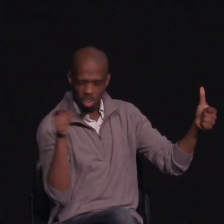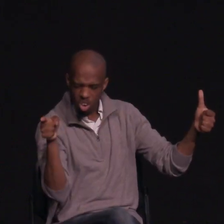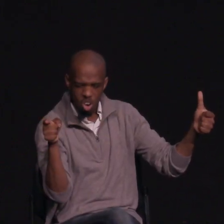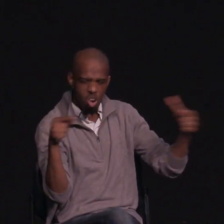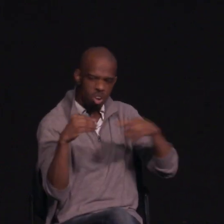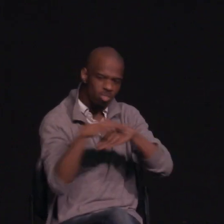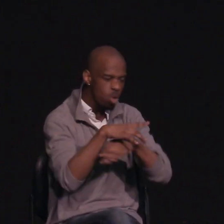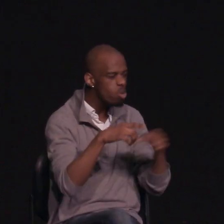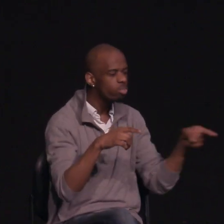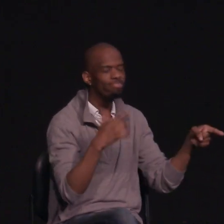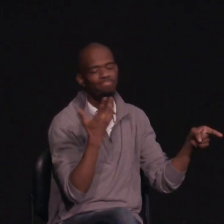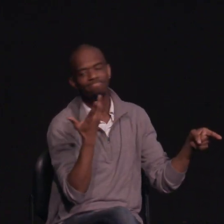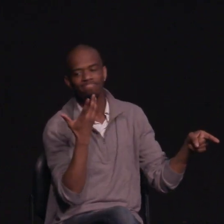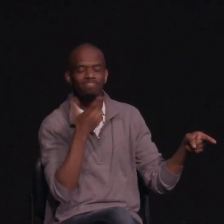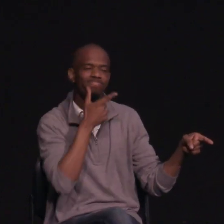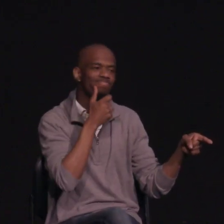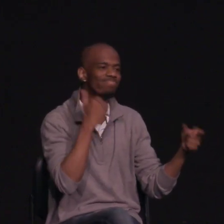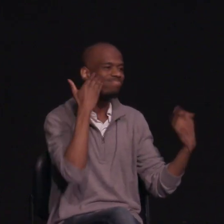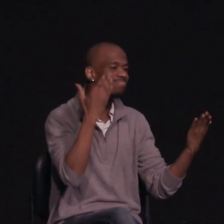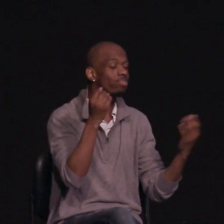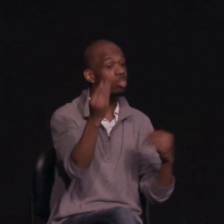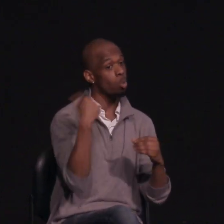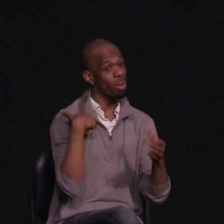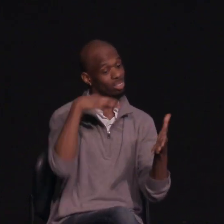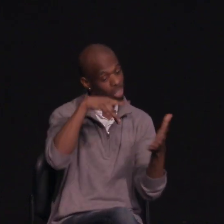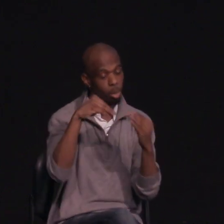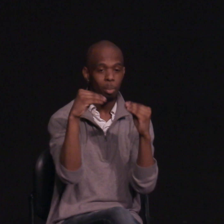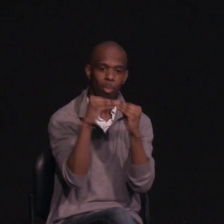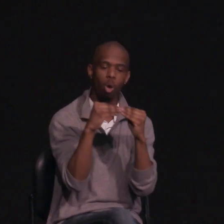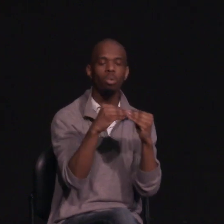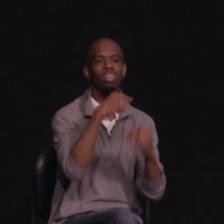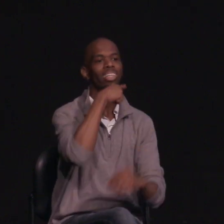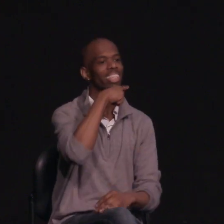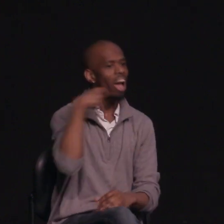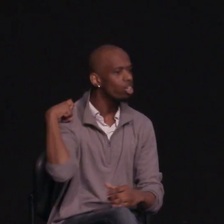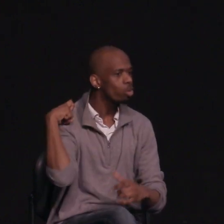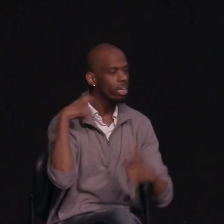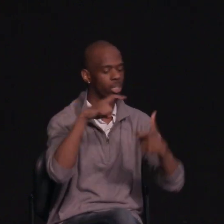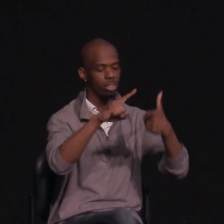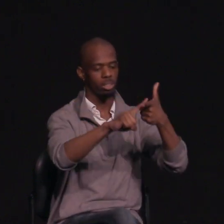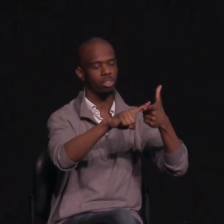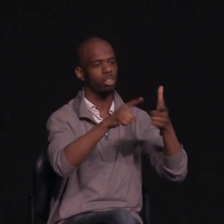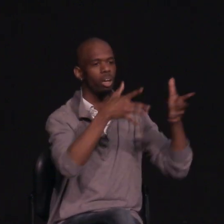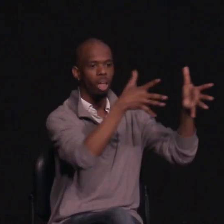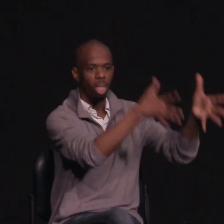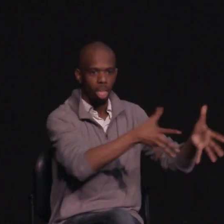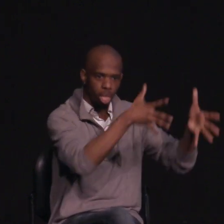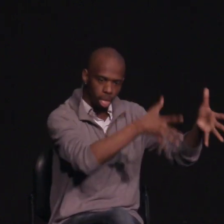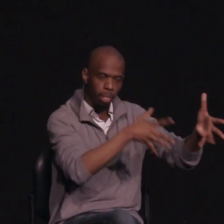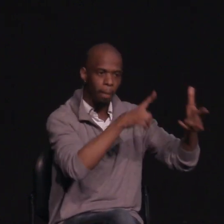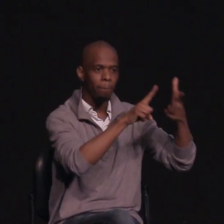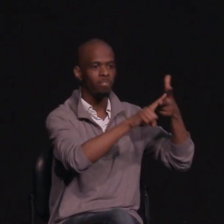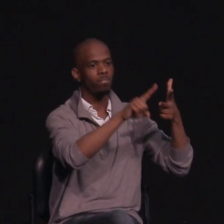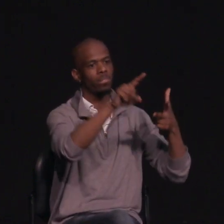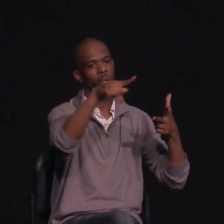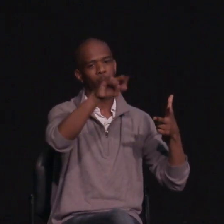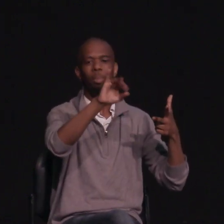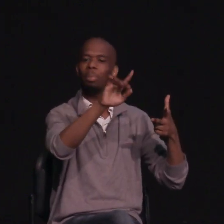preserving, fermenting, salting, dehydrating all by myself. That was a part of my practice. I committed to only work from--